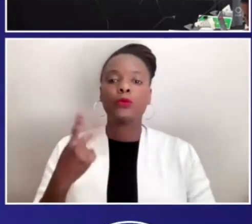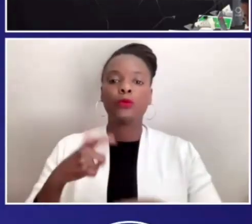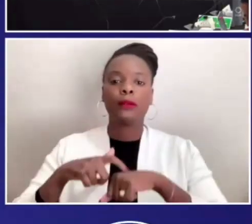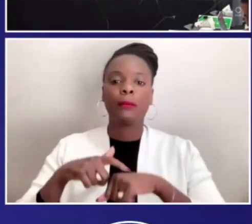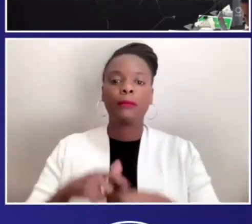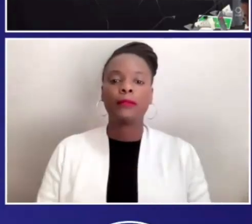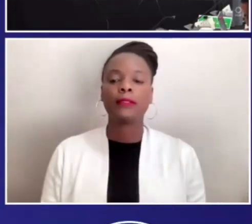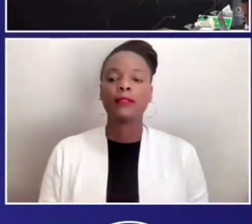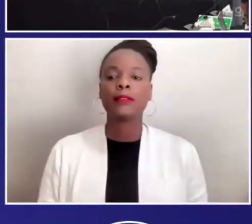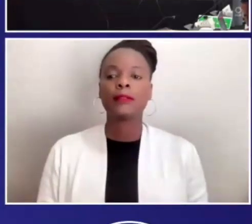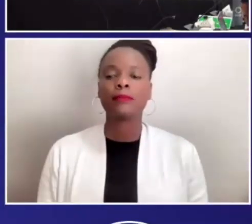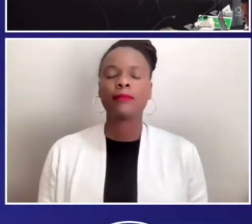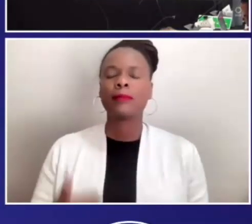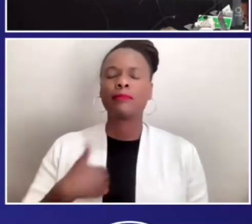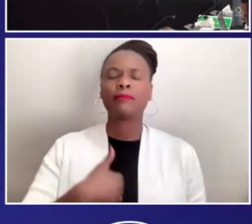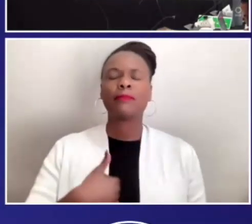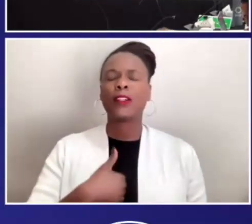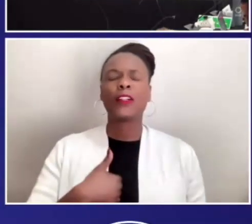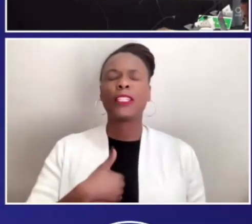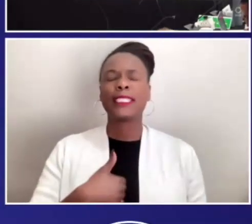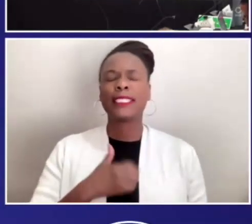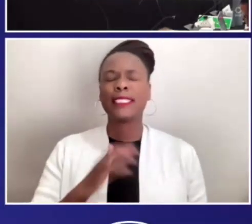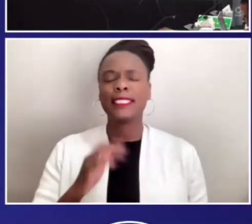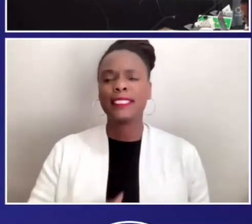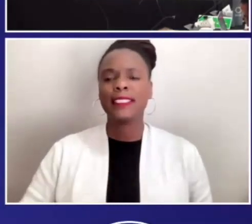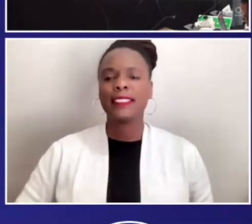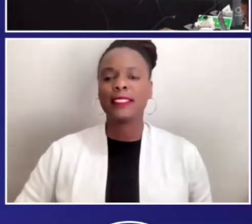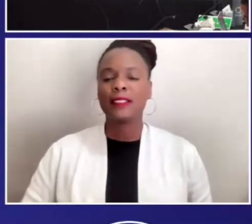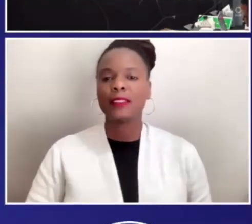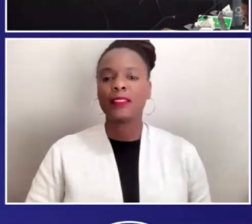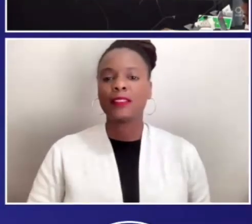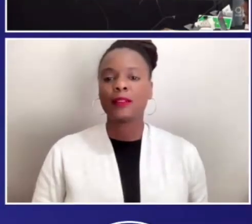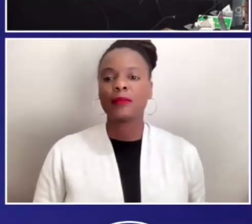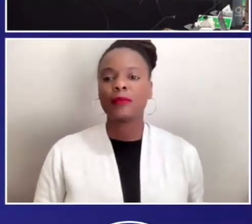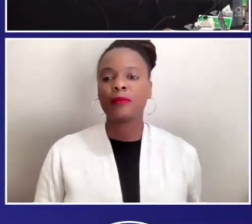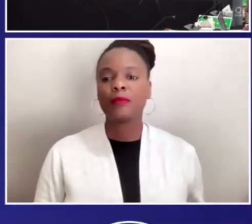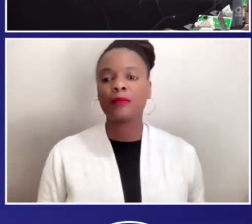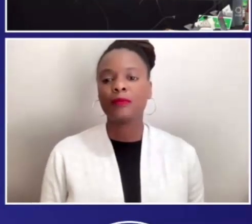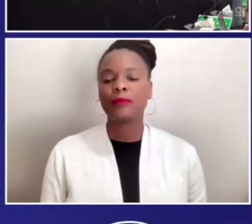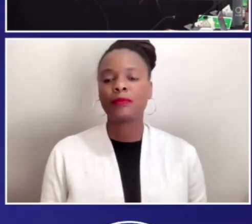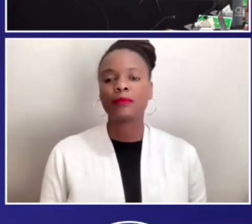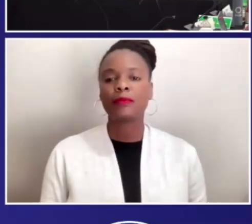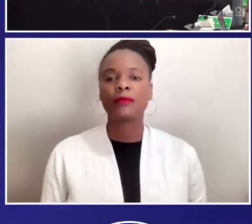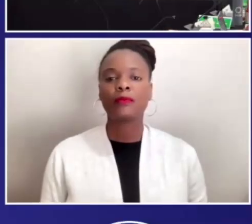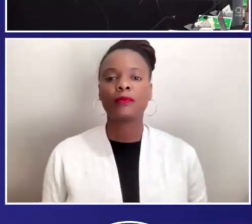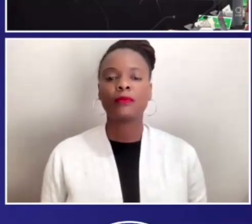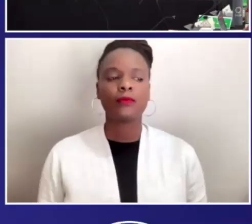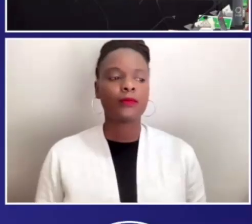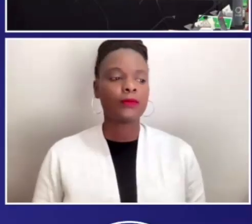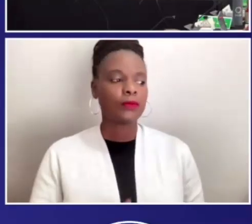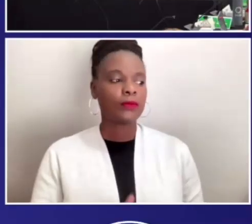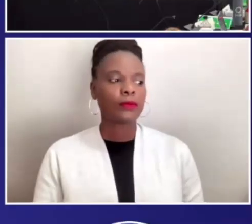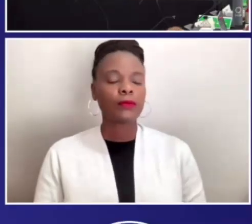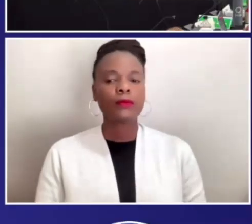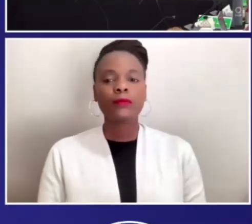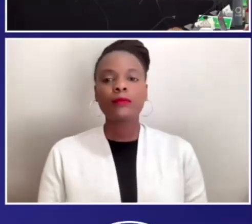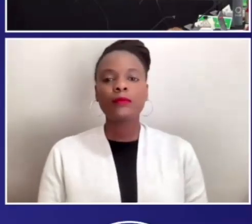I'm so sorry. In case you can't tell, I've got a cough drop in,